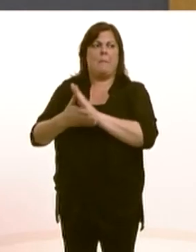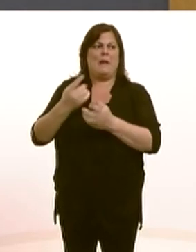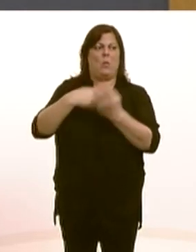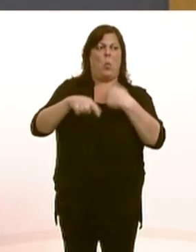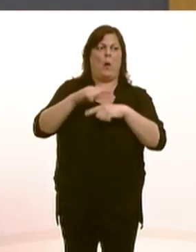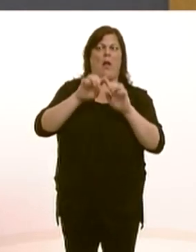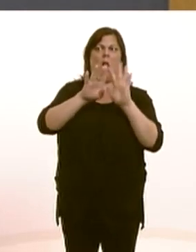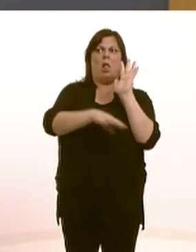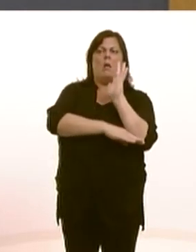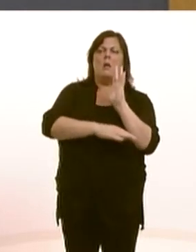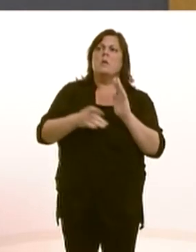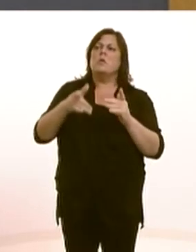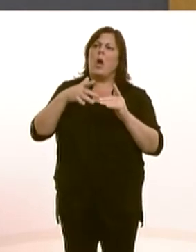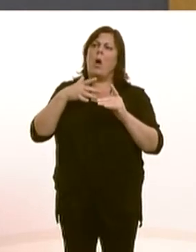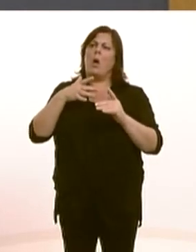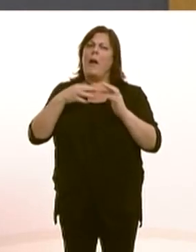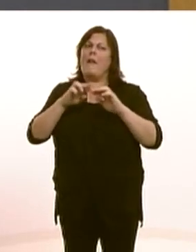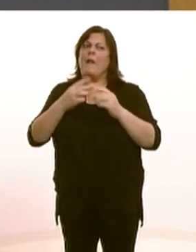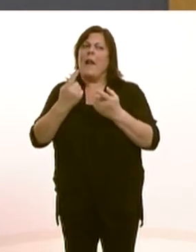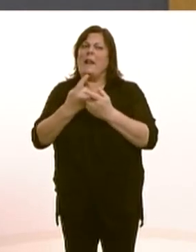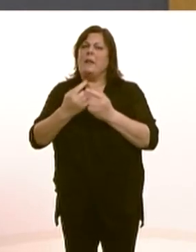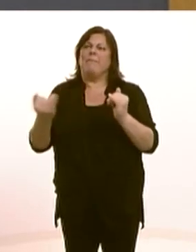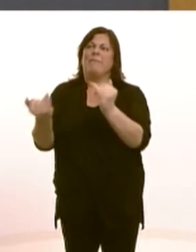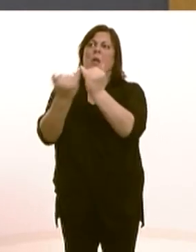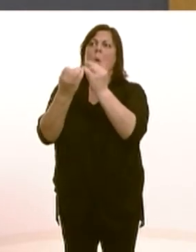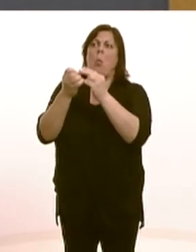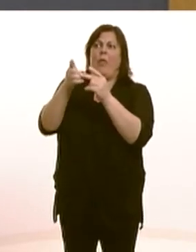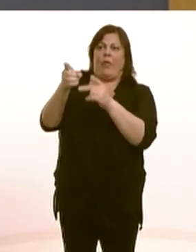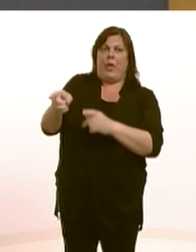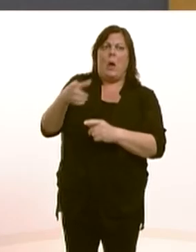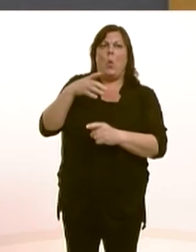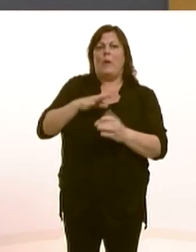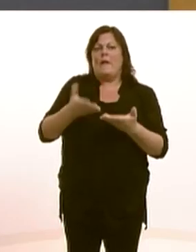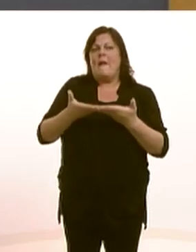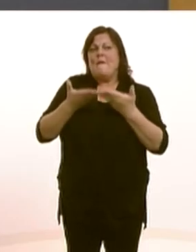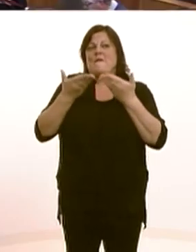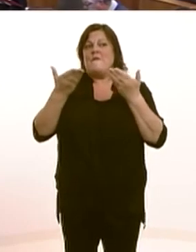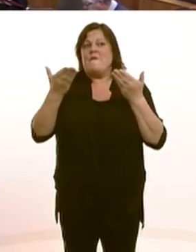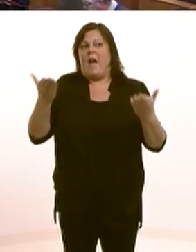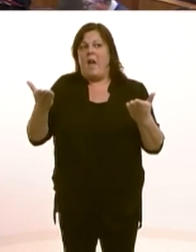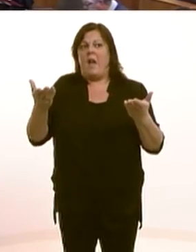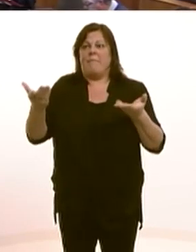So, if there are going to be any disputes, we need some form of fair arbitration. Carwyn Jones: I agree entirely.